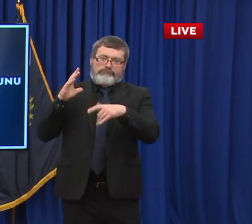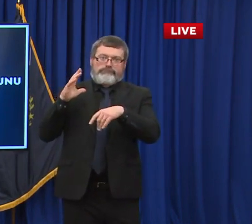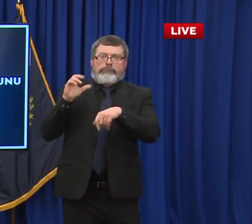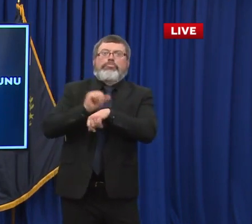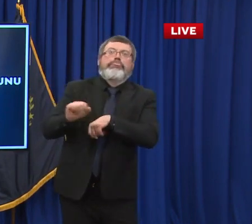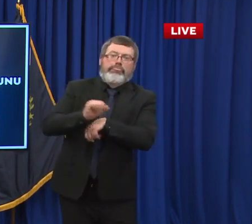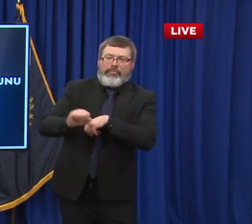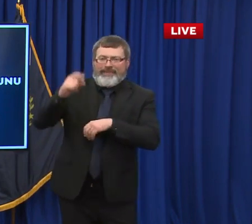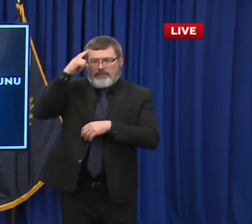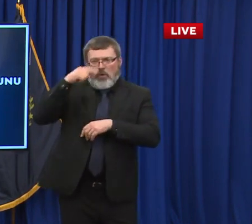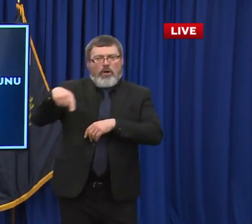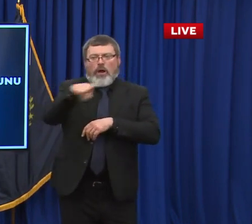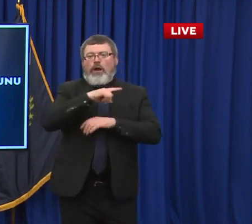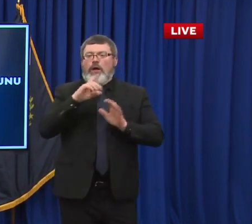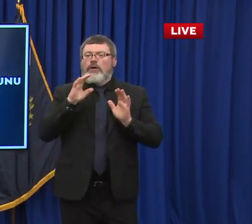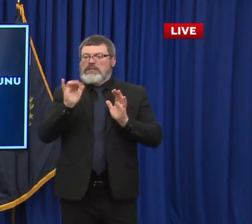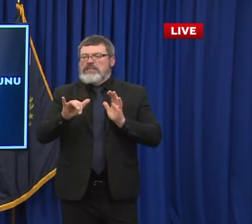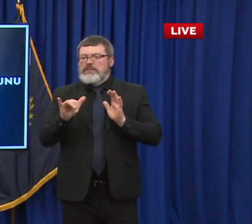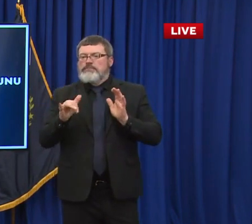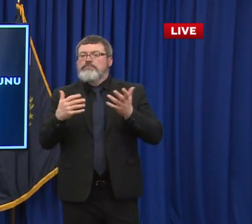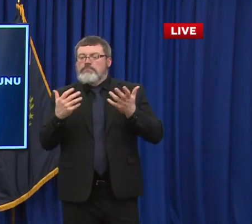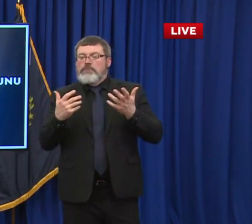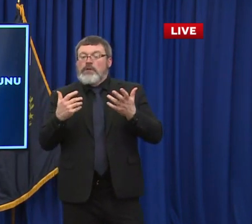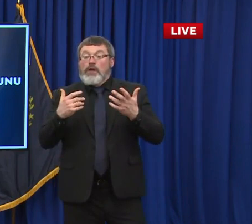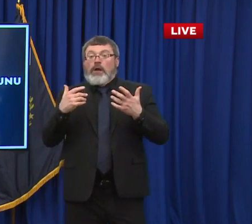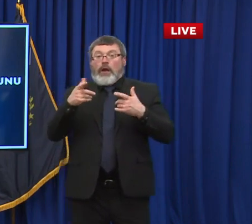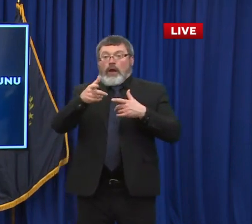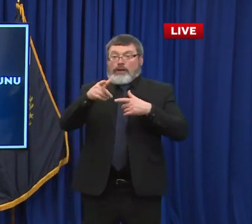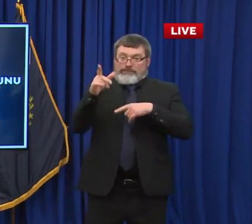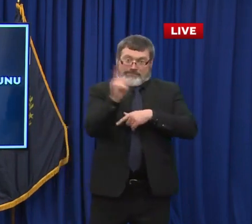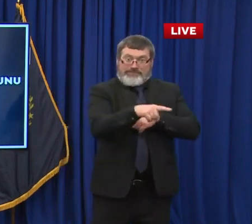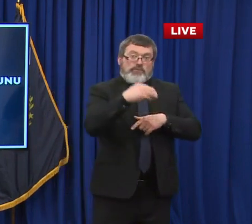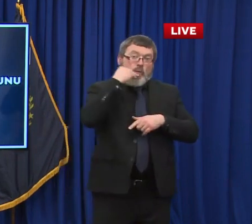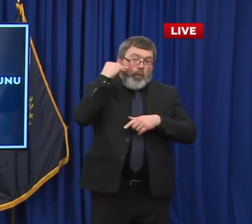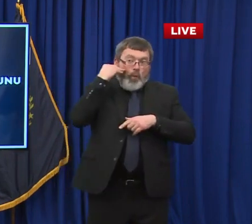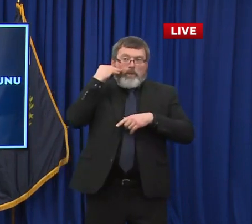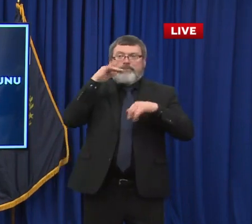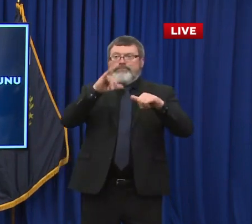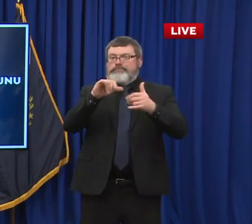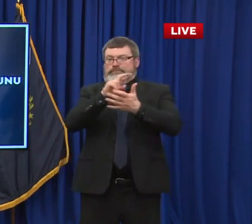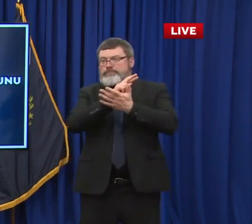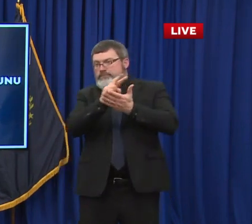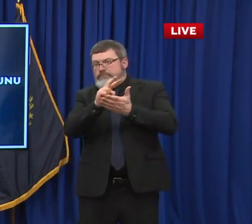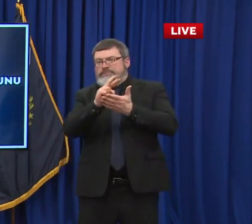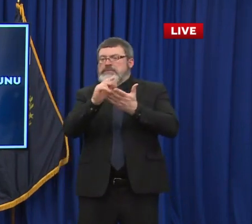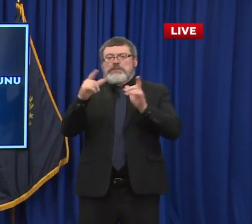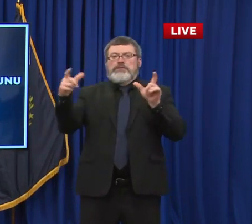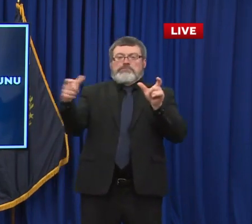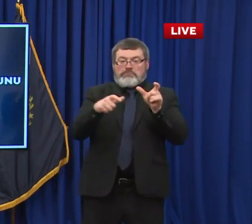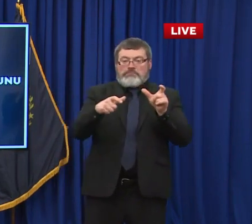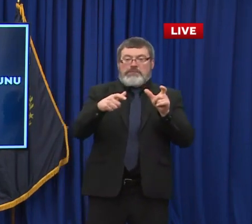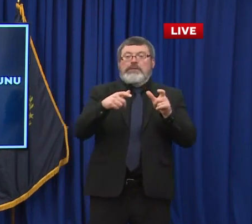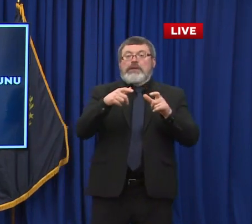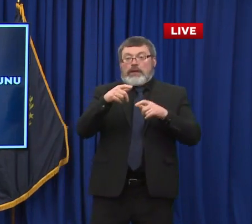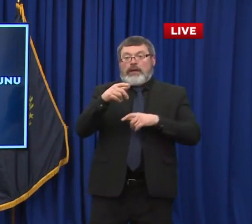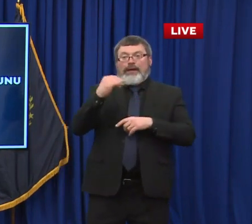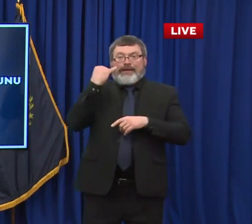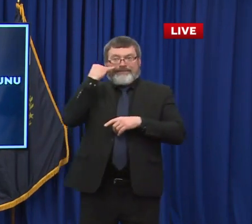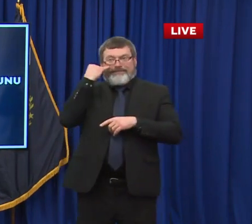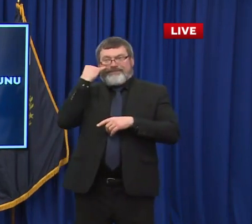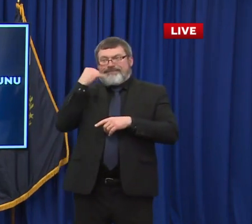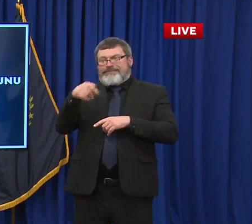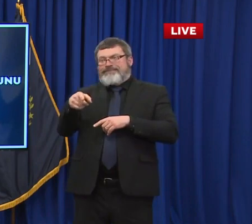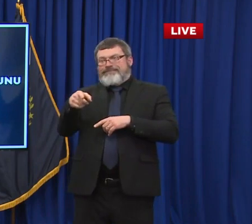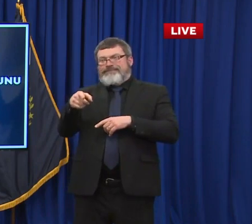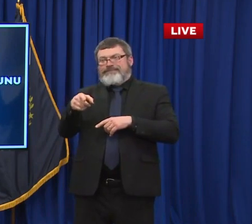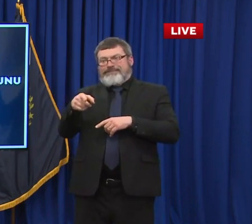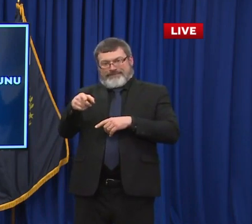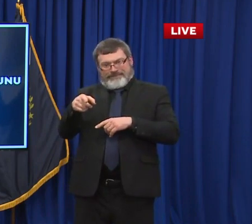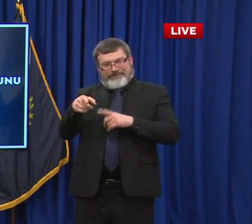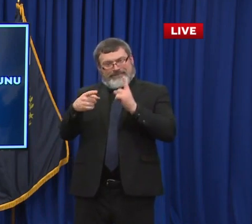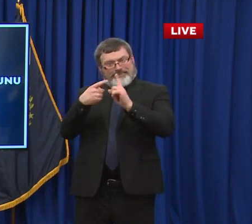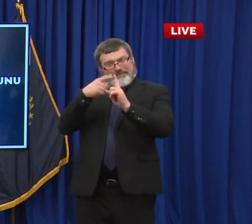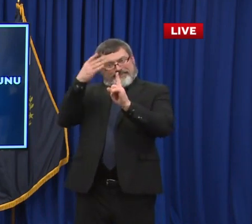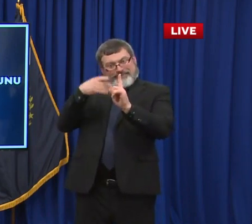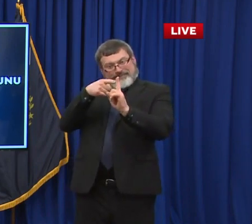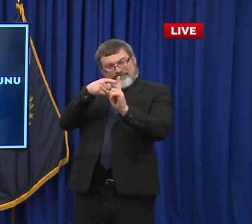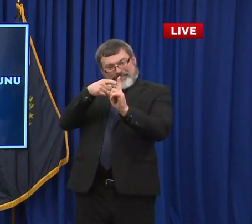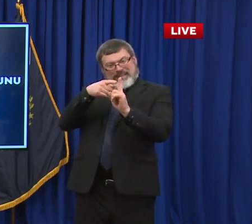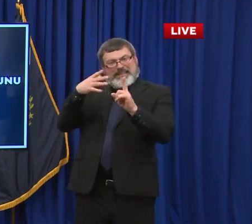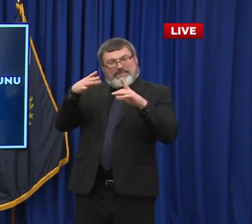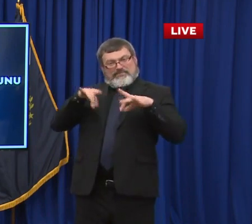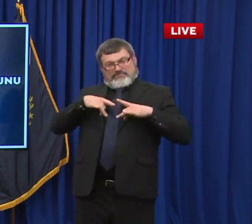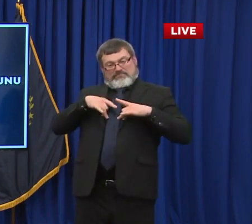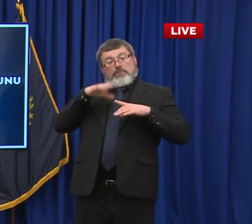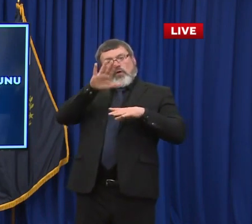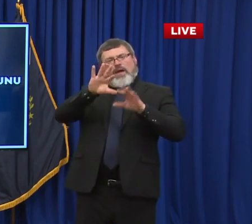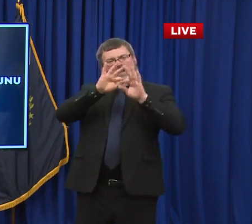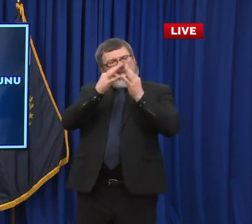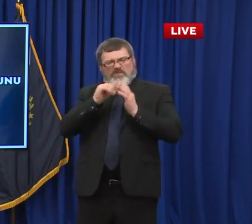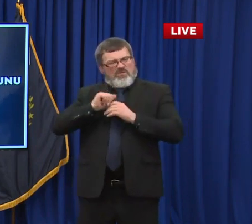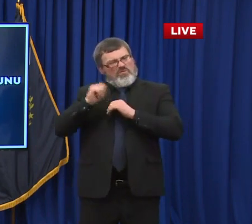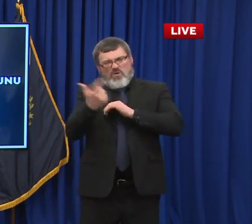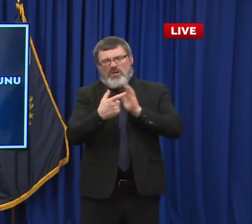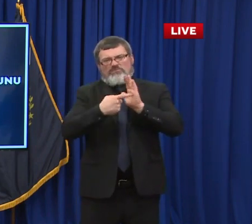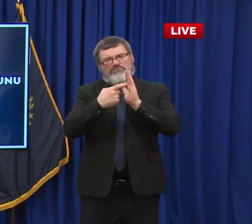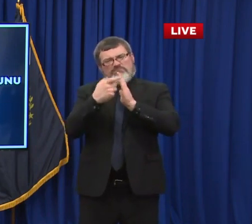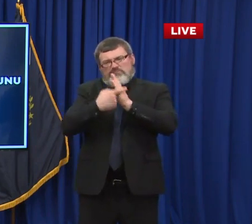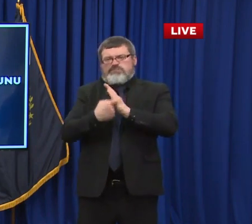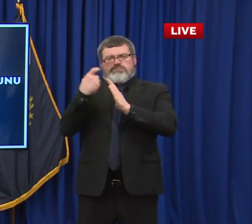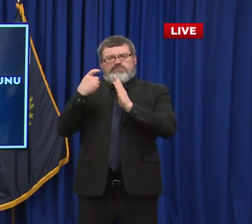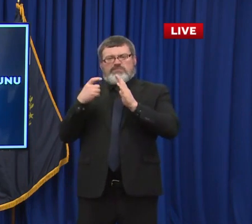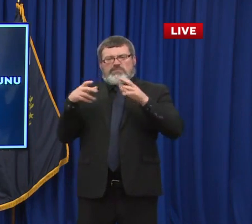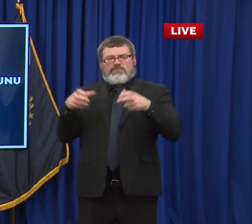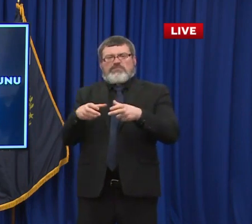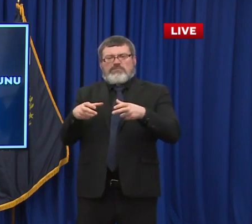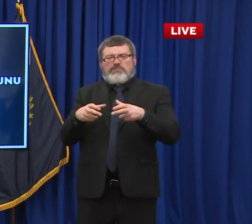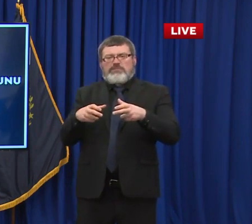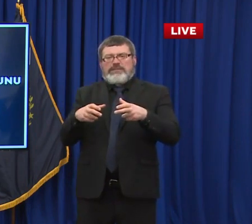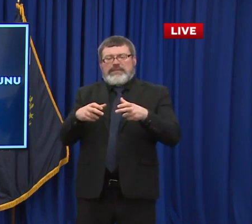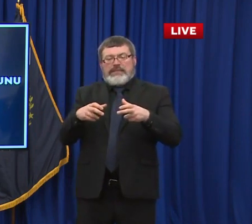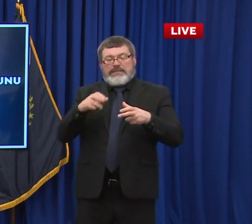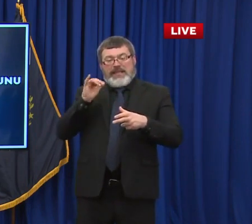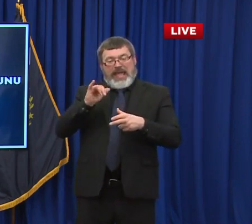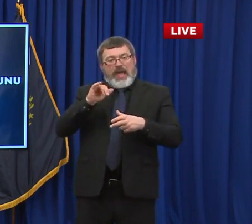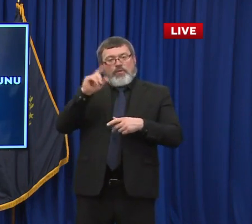AS COVID-19 CIRCULATES MORE WIDELY, MORE PEOPLE ARE BEING DIAGNOSED AND ISOLATED, AND MORE PEOPLE ARE BEING DIAGNOSED AS CLOSED -- CLOSE CONTAC AND ARE BEING REQUIRED TO QUARANTINE.